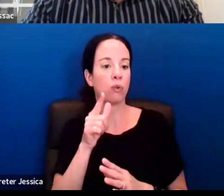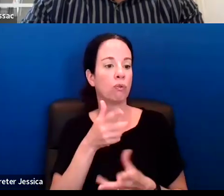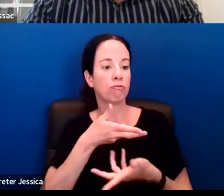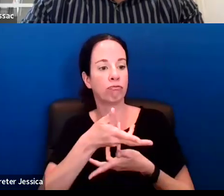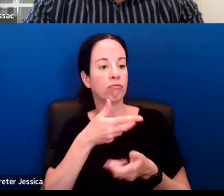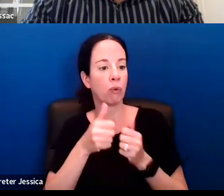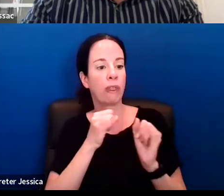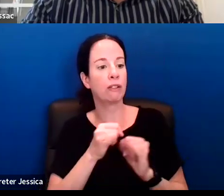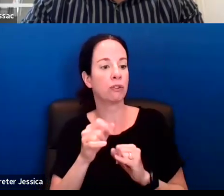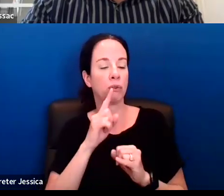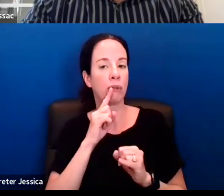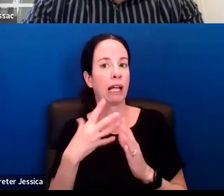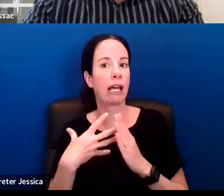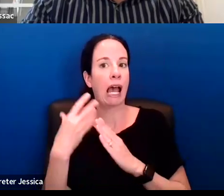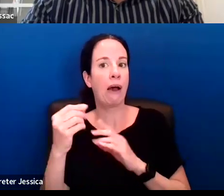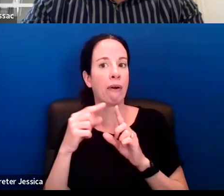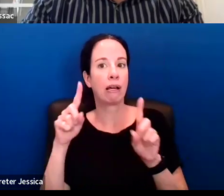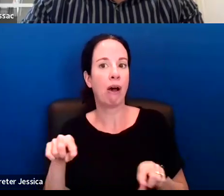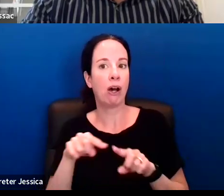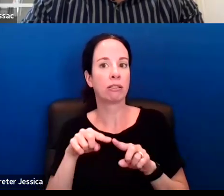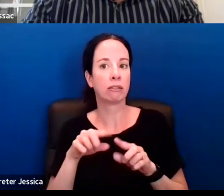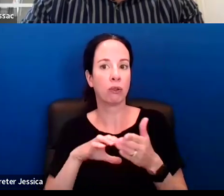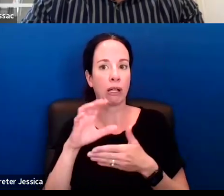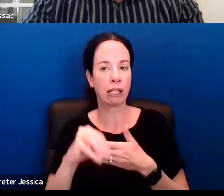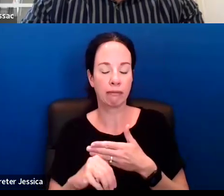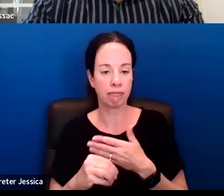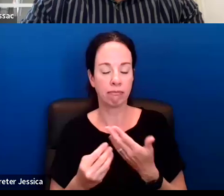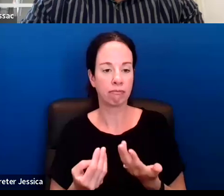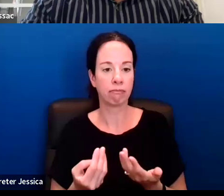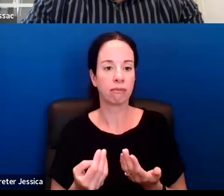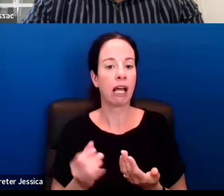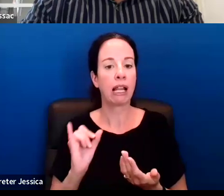that's really out-of-the-box curriculum, gives you, you know, how to describe something, the